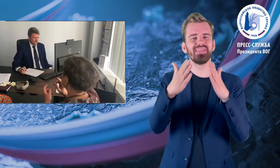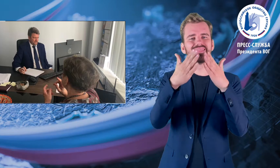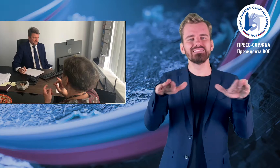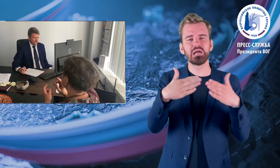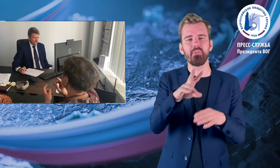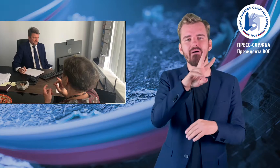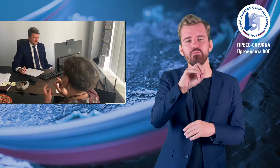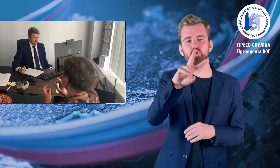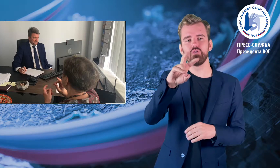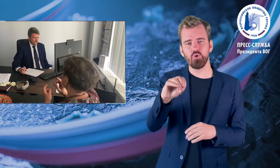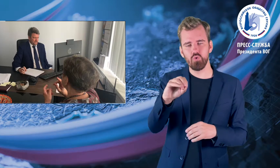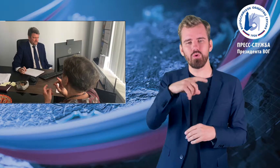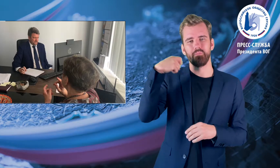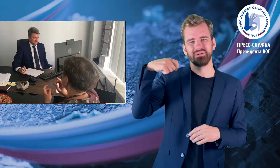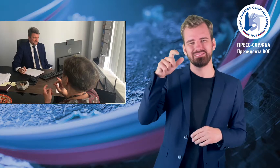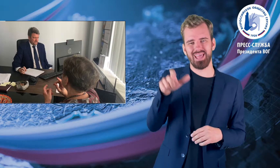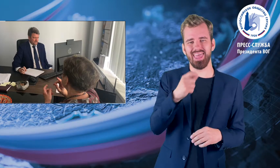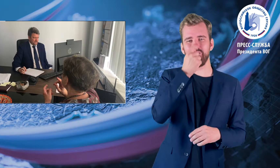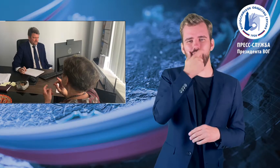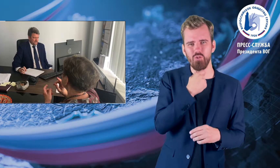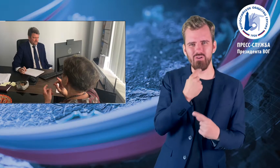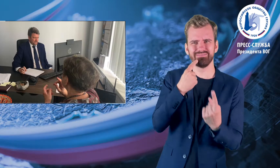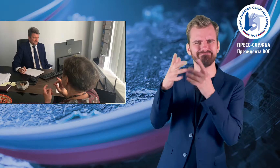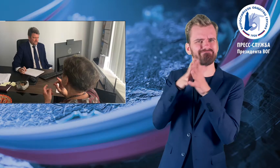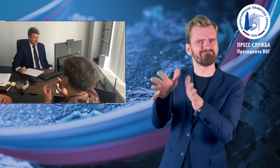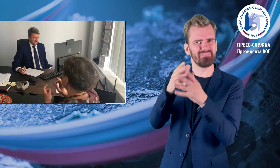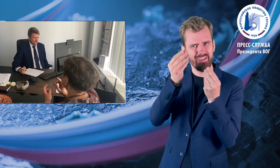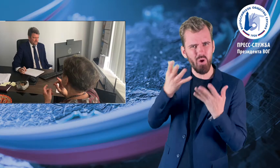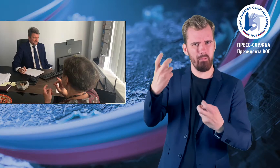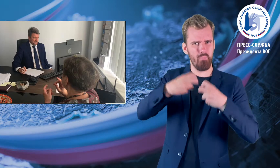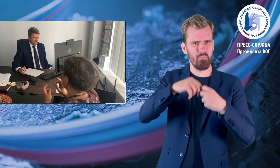expressed the existence of such problems among Deaf people